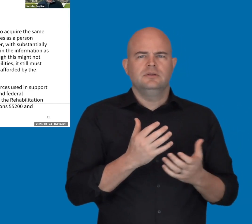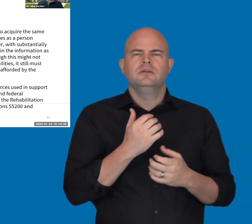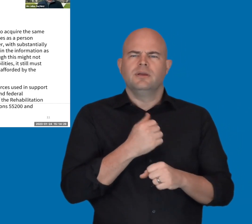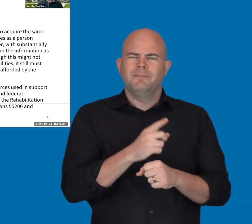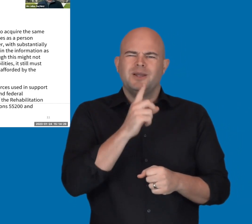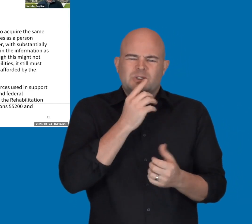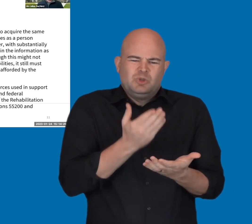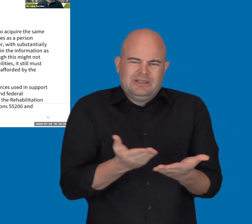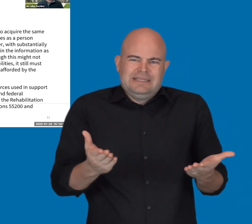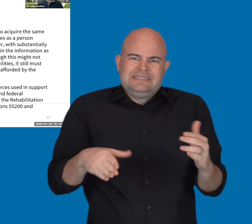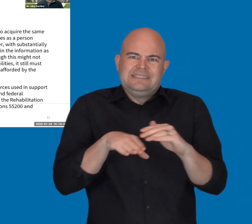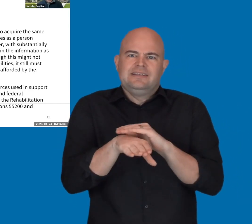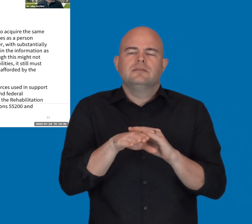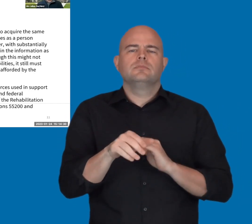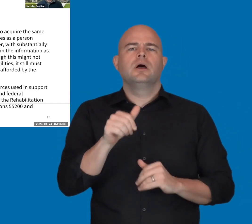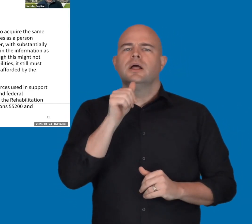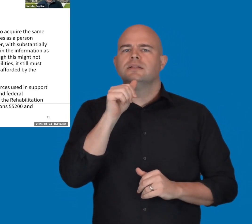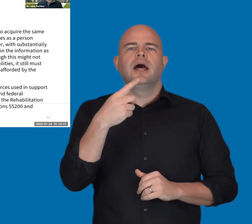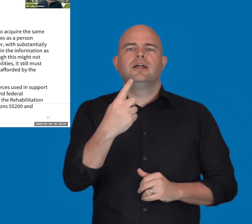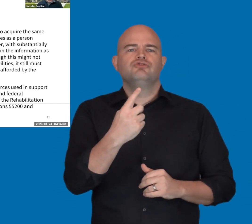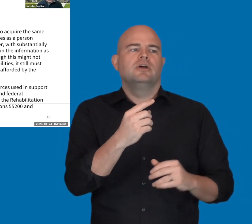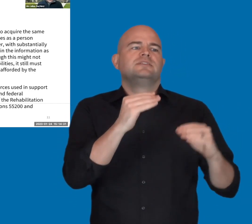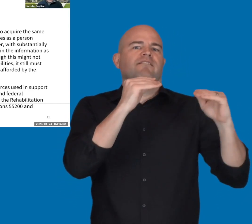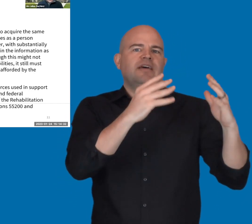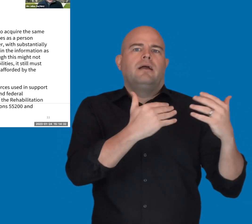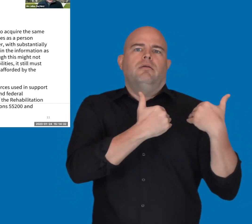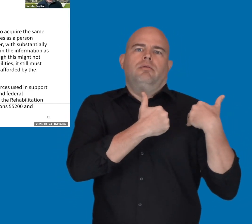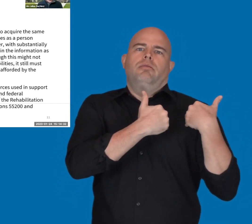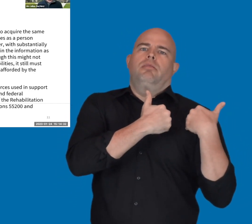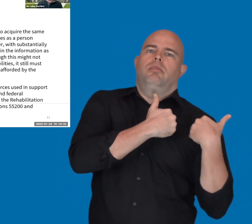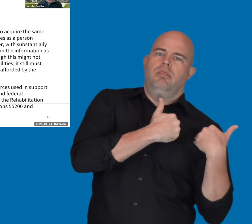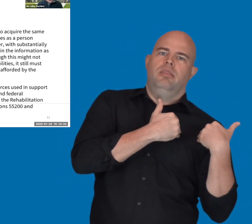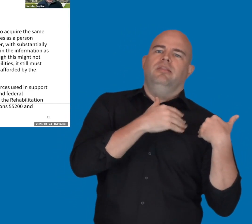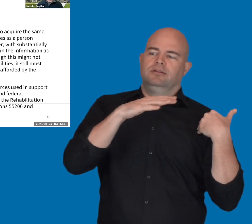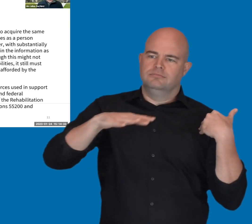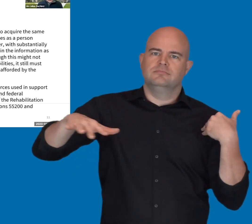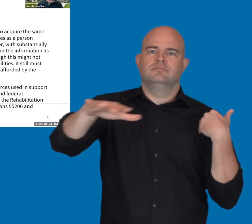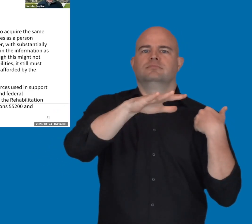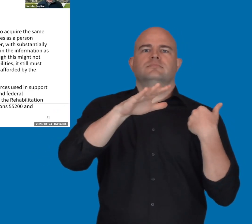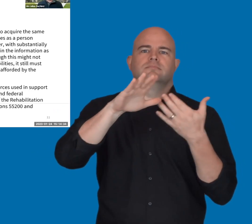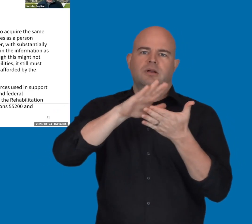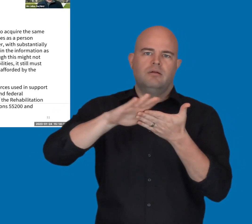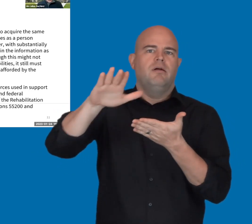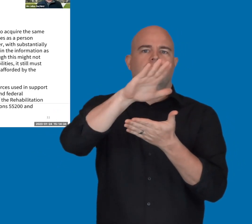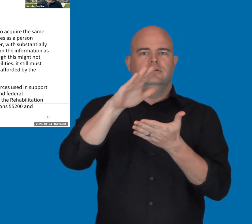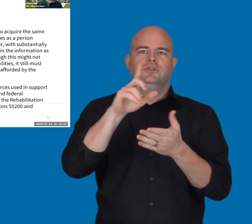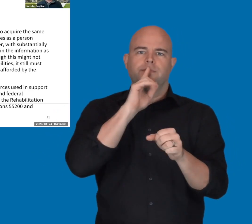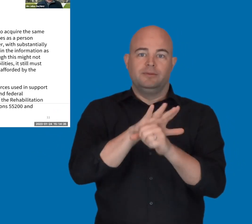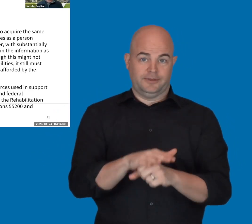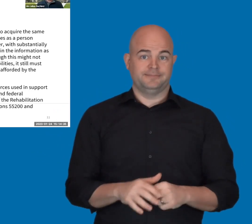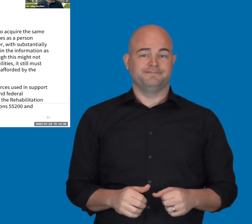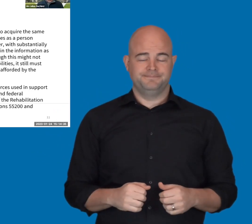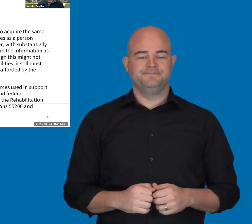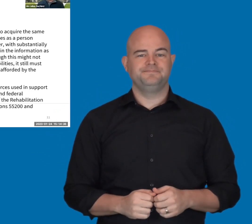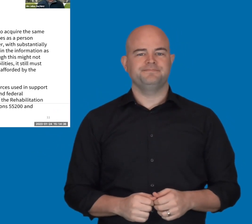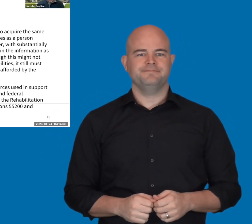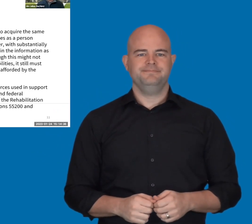but just was finally approved back in November. So, if your college has not yet updated, your local policies